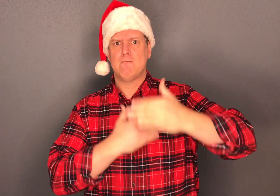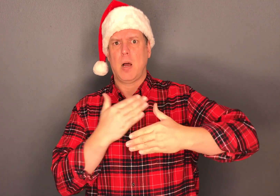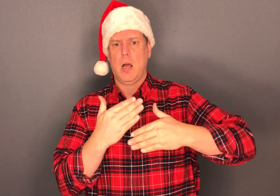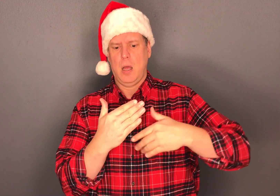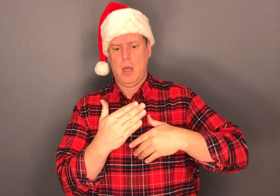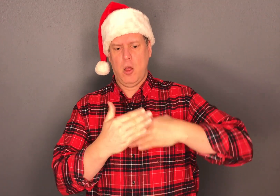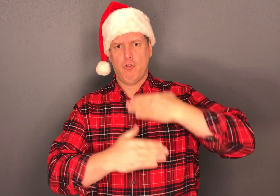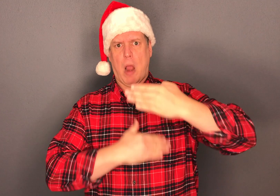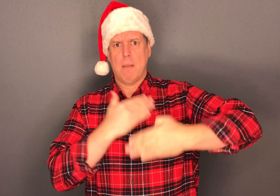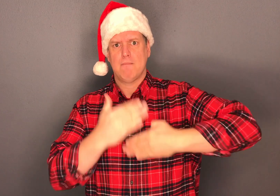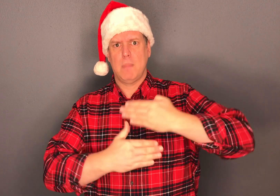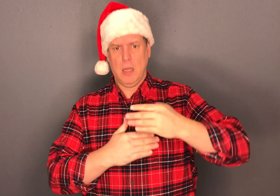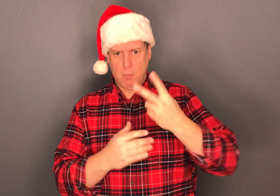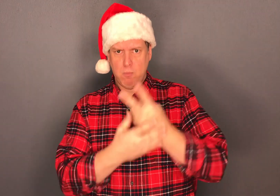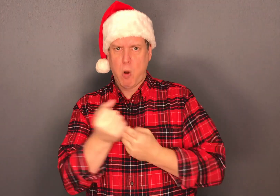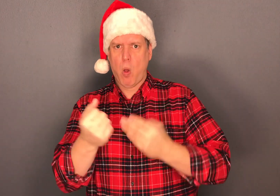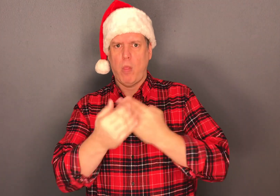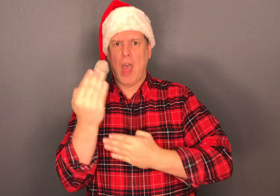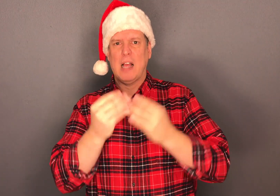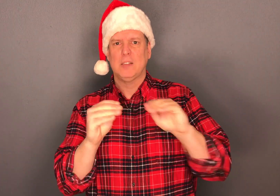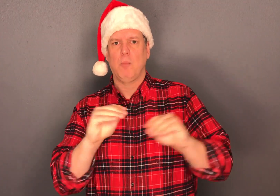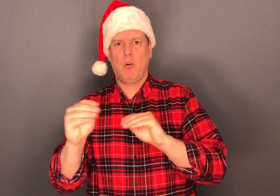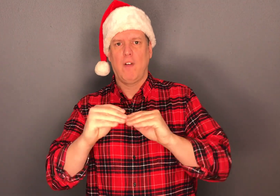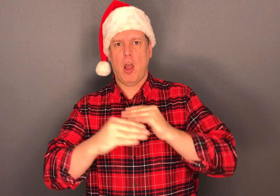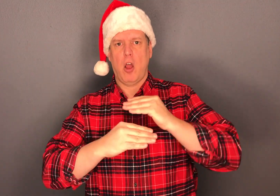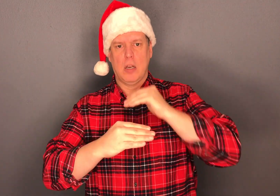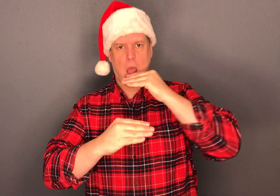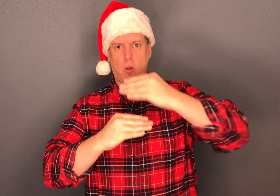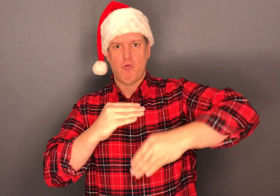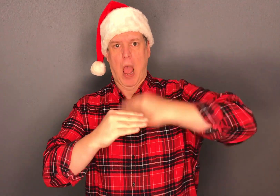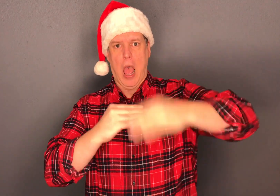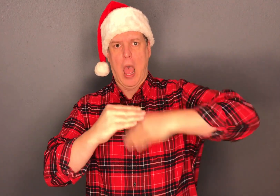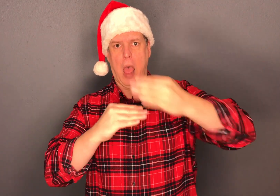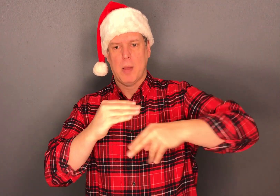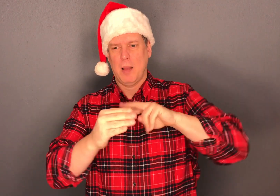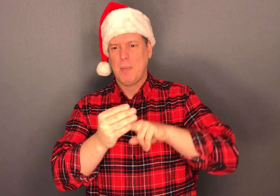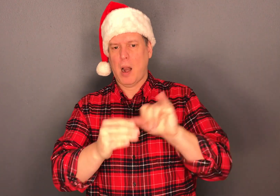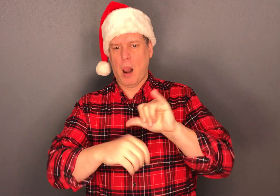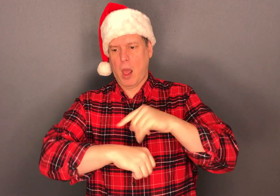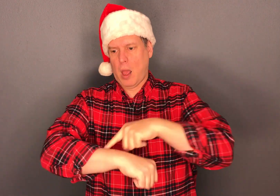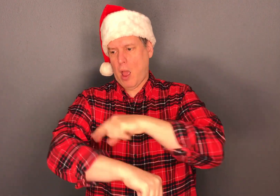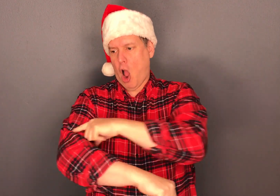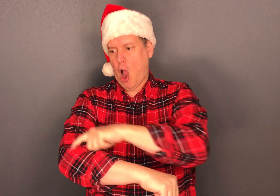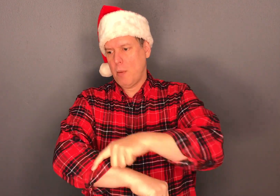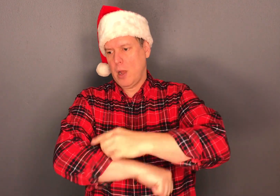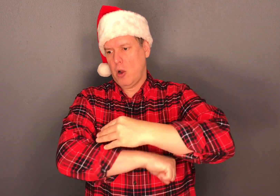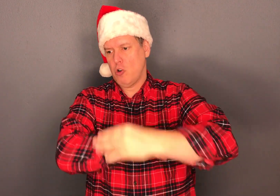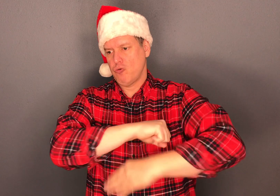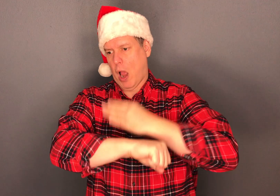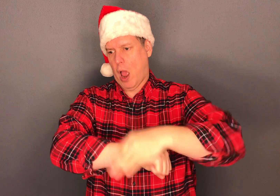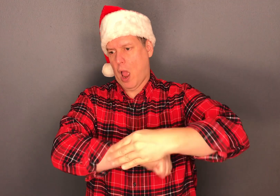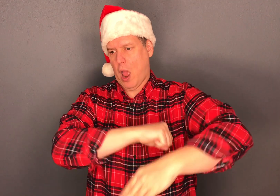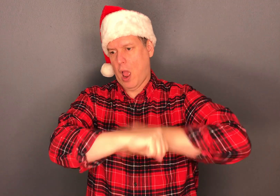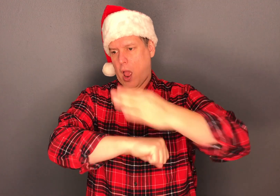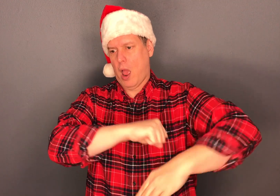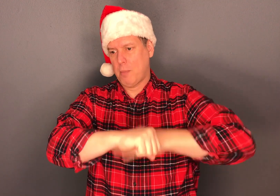need wrapping and both hands move it's not just one hand if you only move one